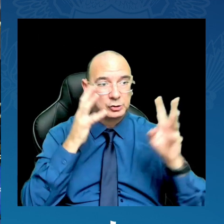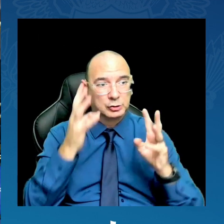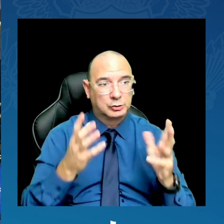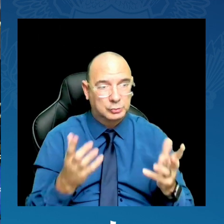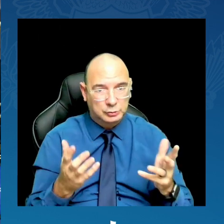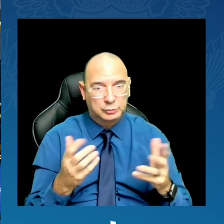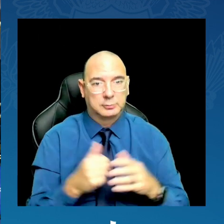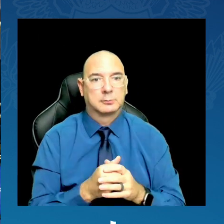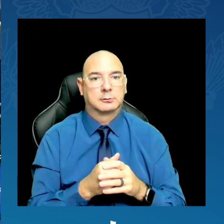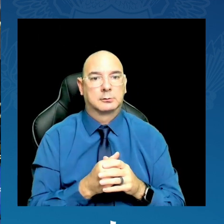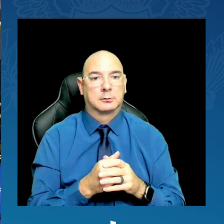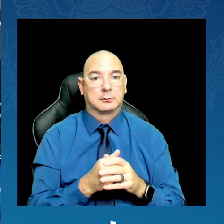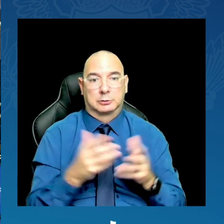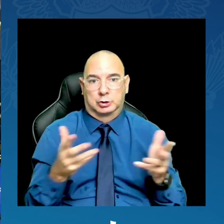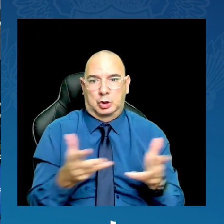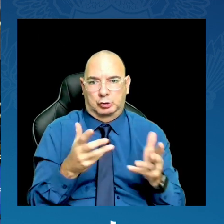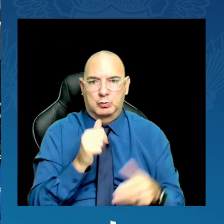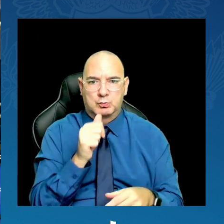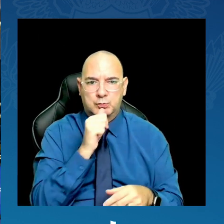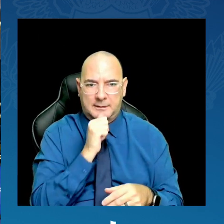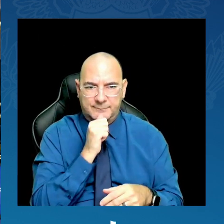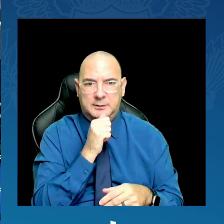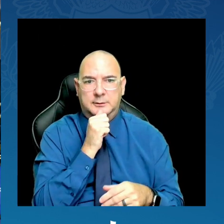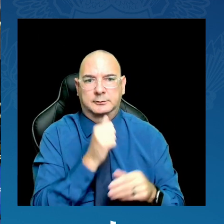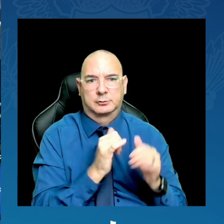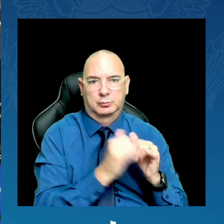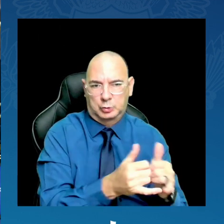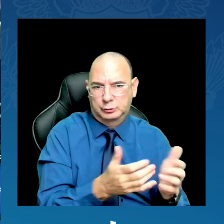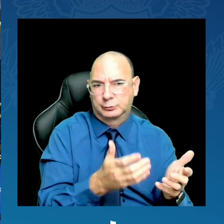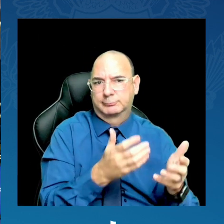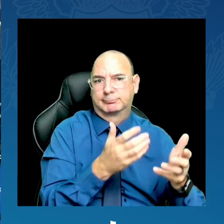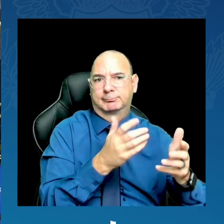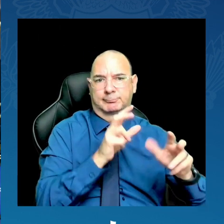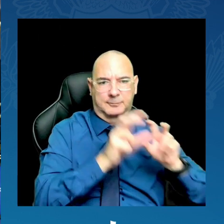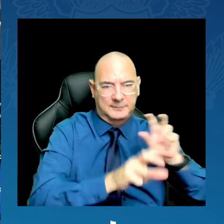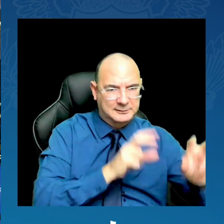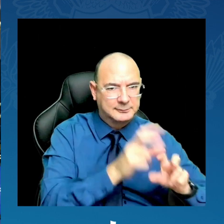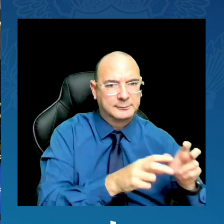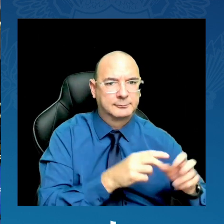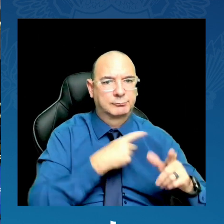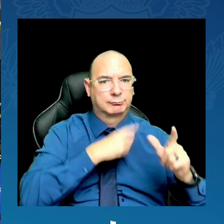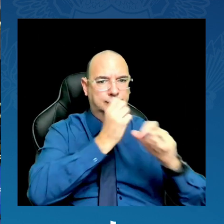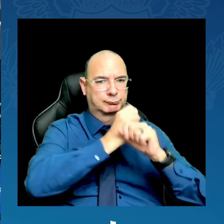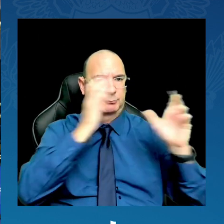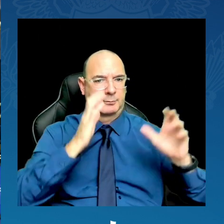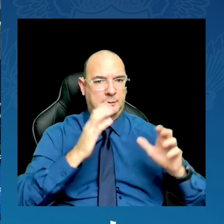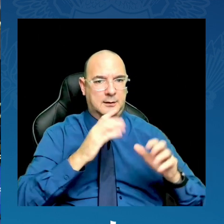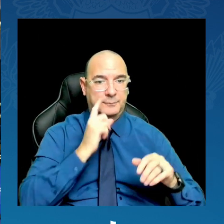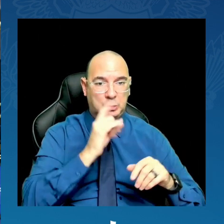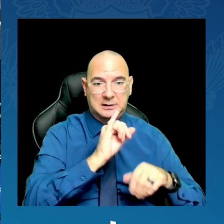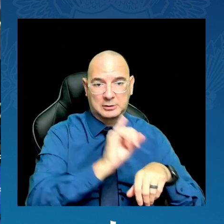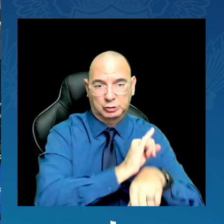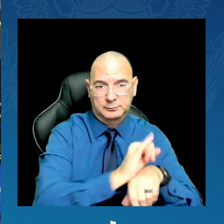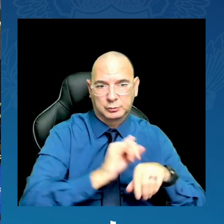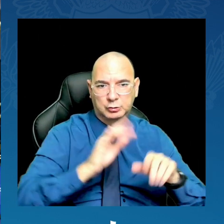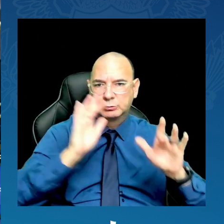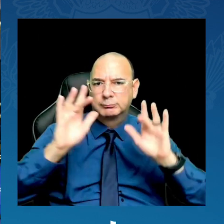We applaud OSTP, Strategic Vision and Industry Outreach, and we are dedicated to working closely with NASA, the Department of Commerce